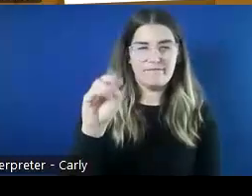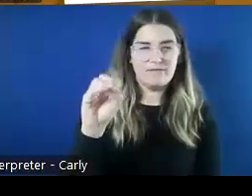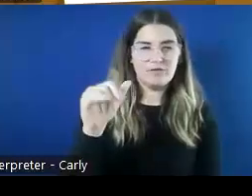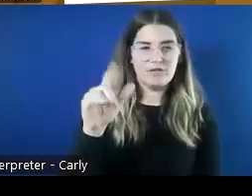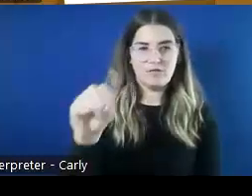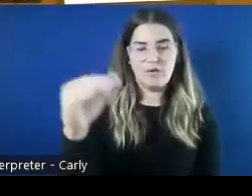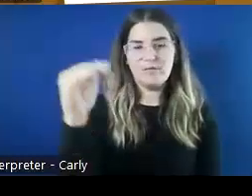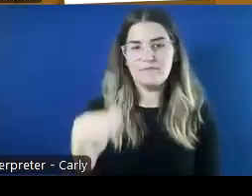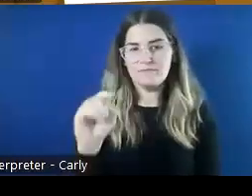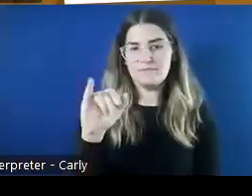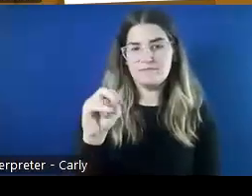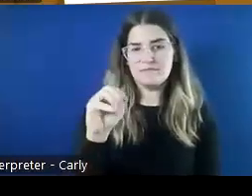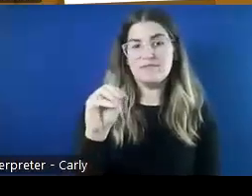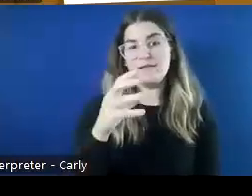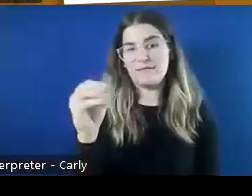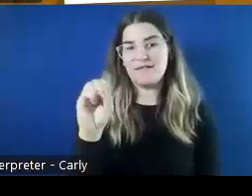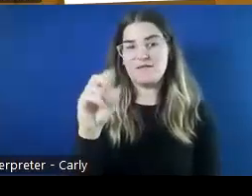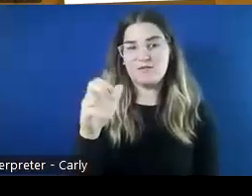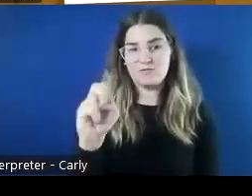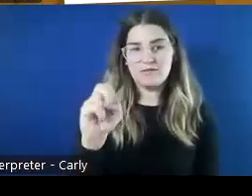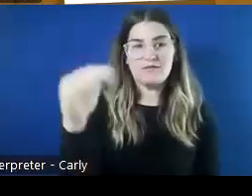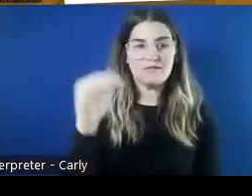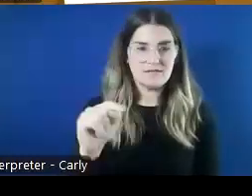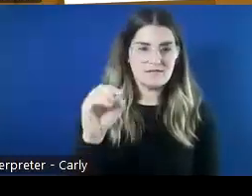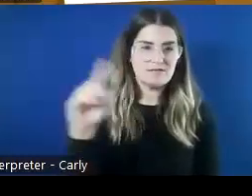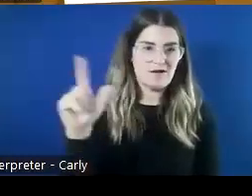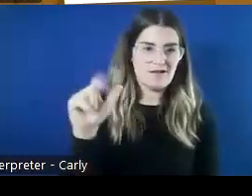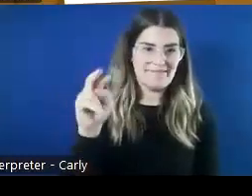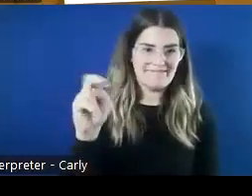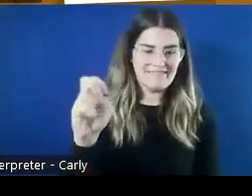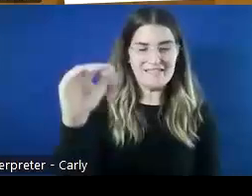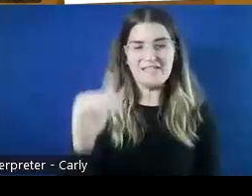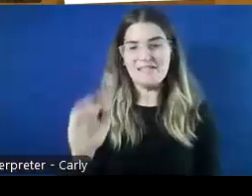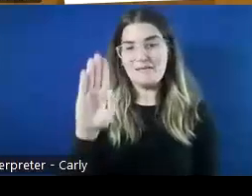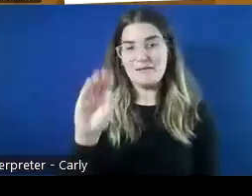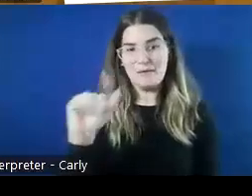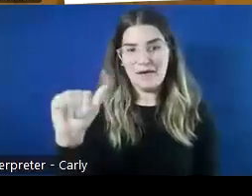of America and of course Tom galiso For Whom The Children's Hospital is named I also want to say